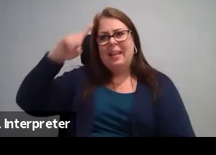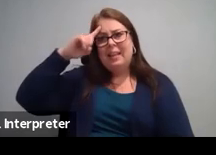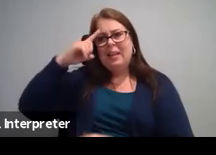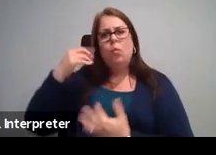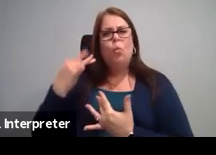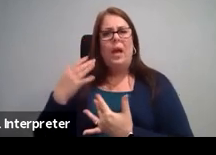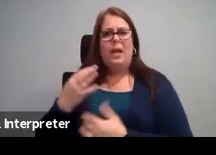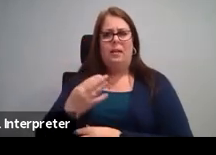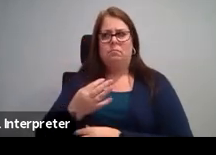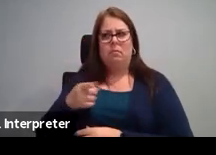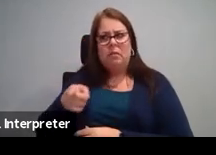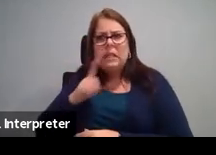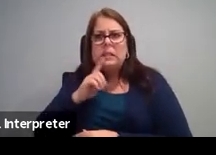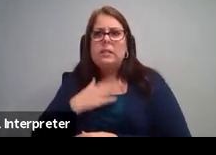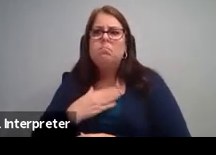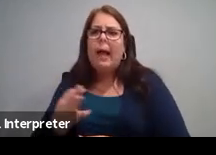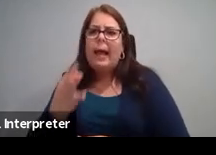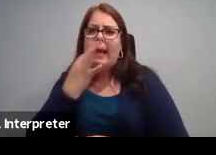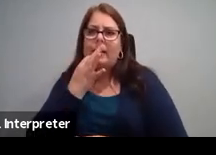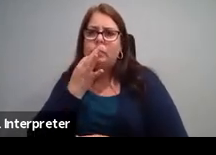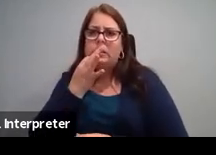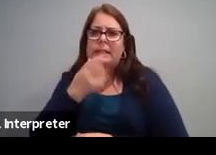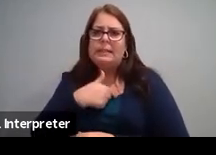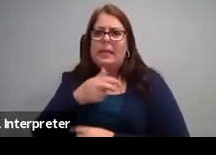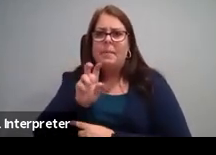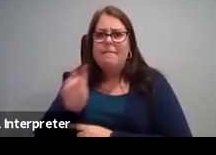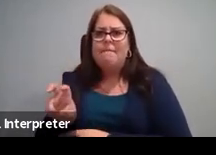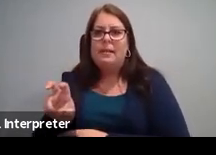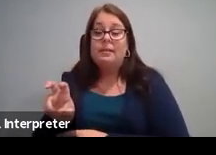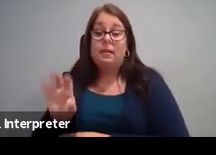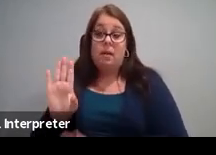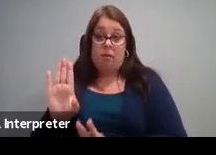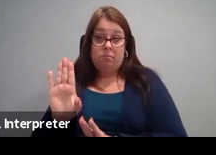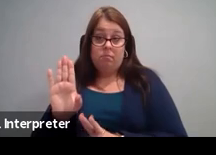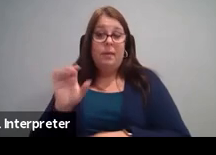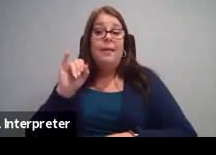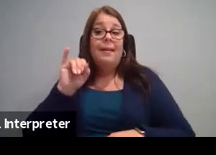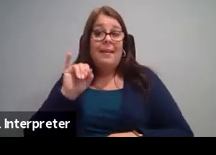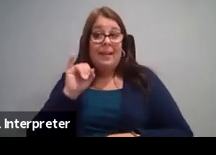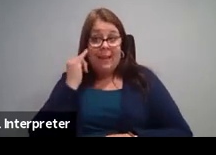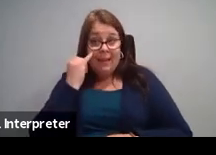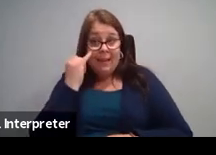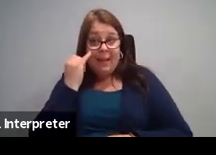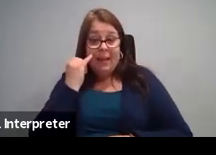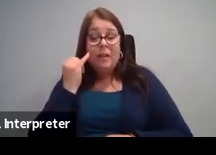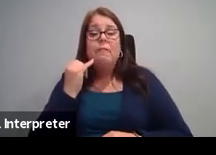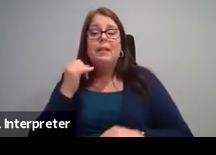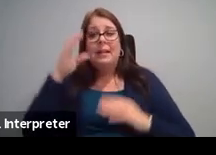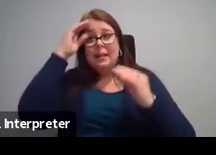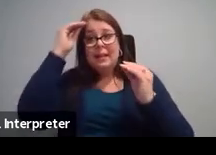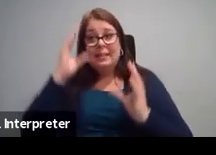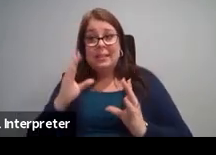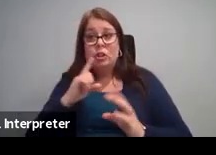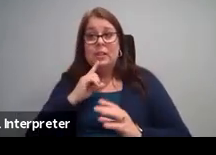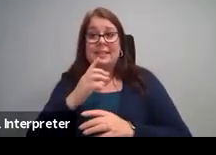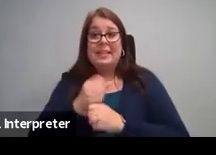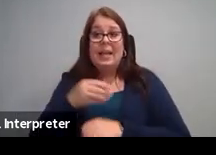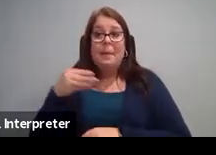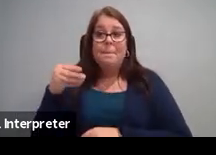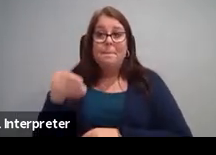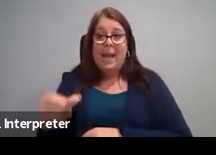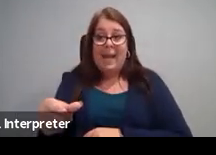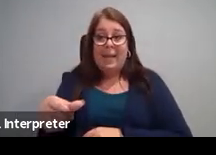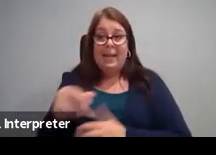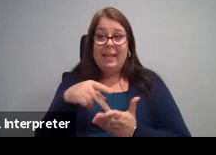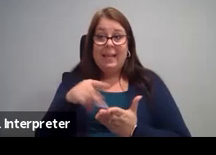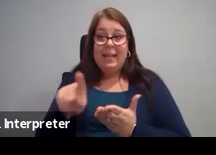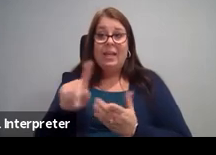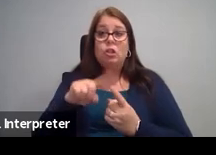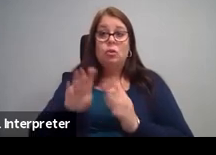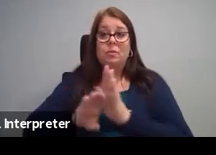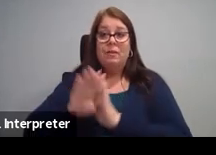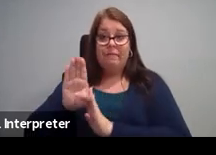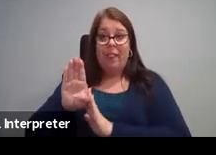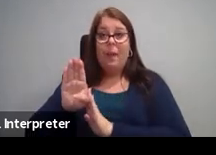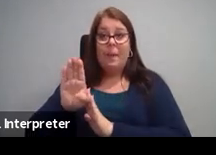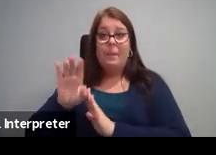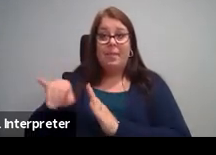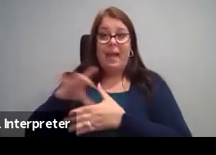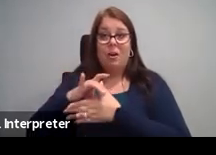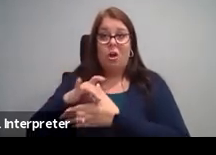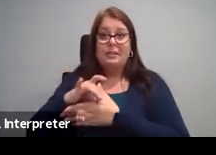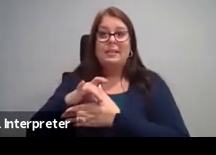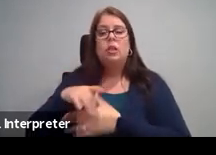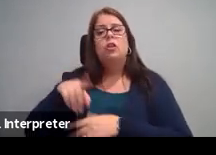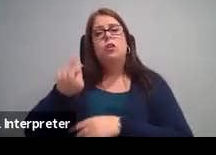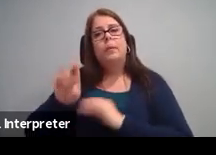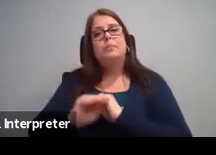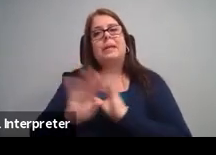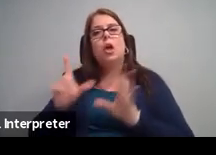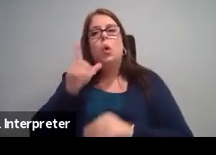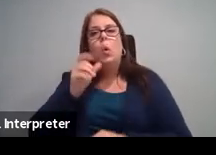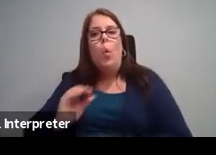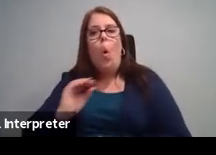Cathy Reznicek: But if the teachers being paid depending on your rules and regulations, you just want to be clear and upfront about who actually owns the content that's developed and how is that content.